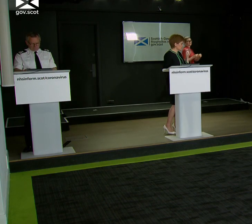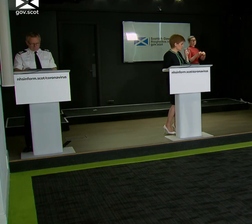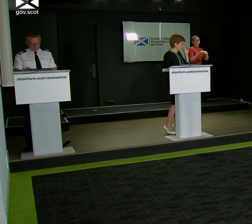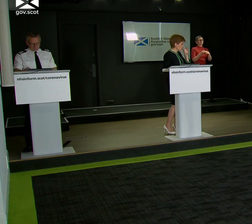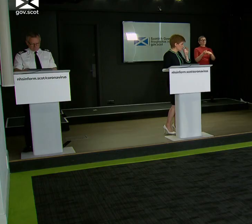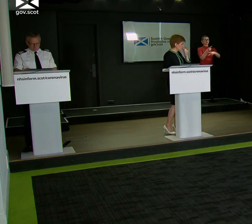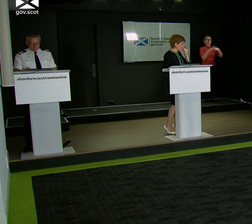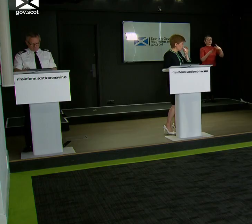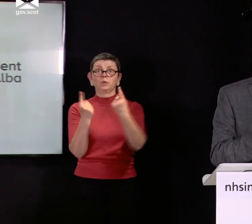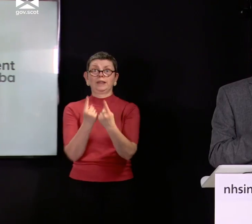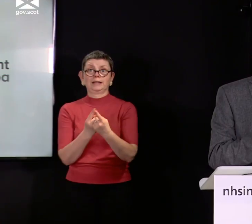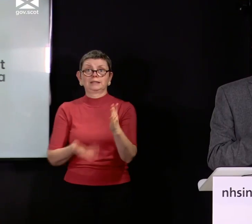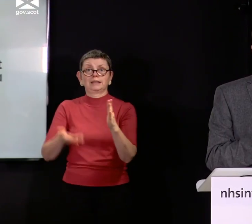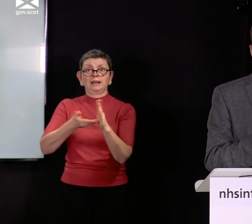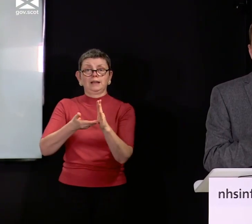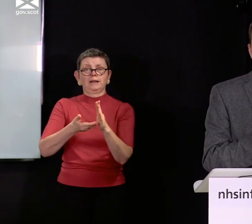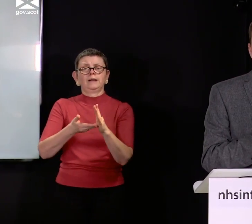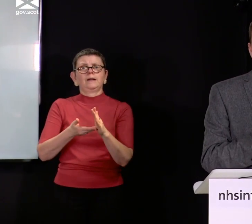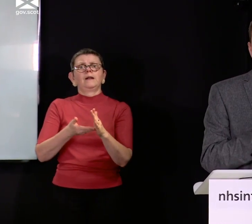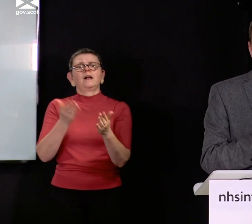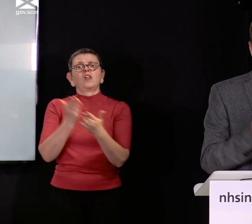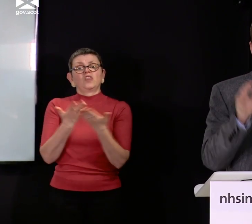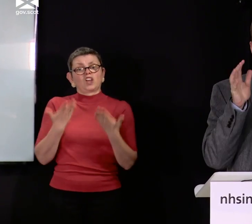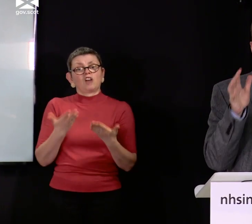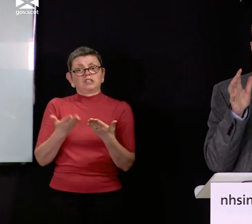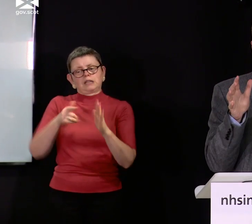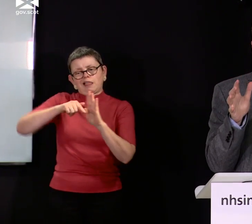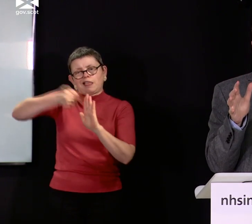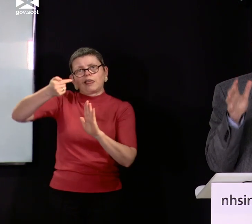I want to reiterate two points. The present swab PCR test works best when you have symptoms,